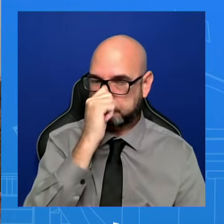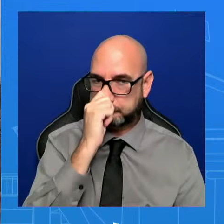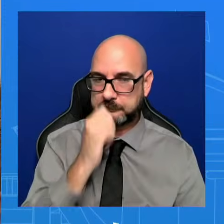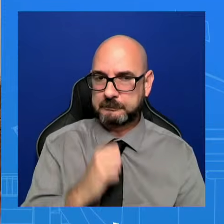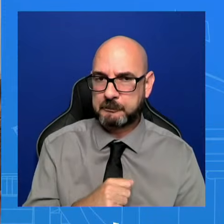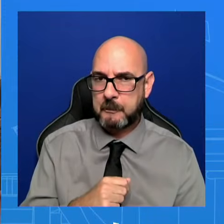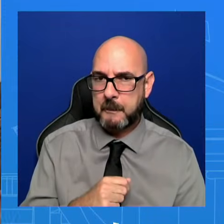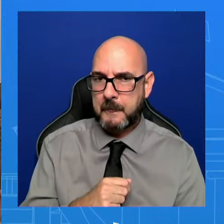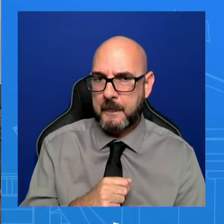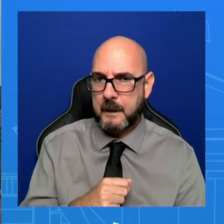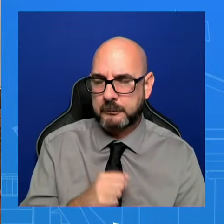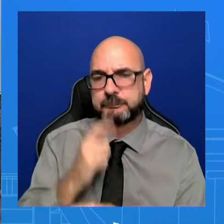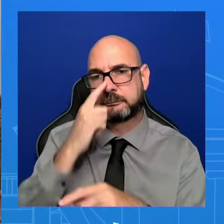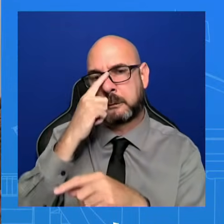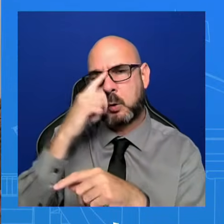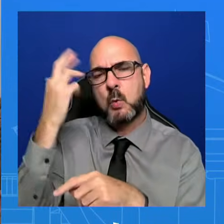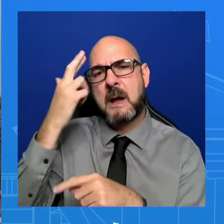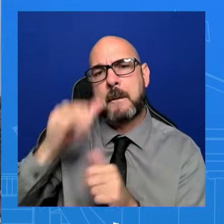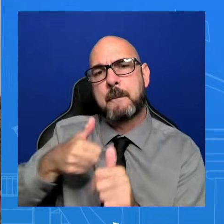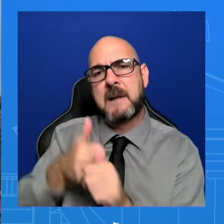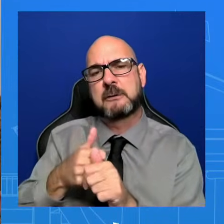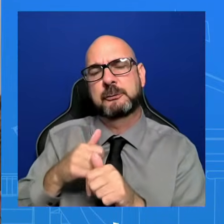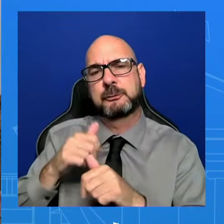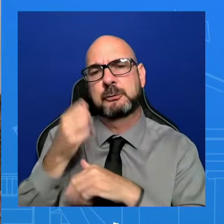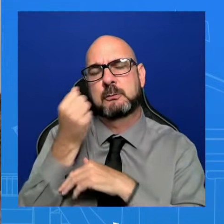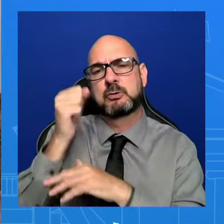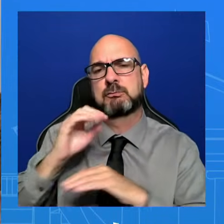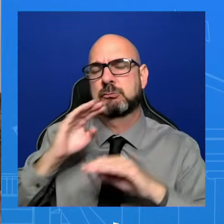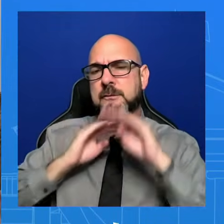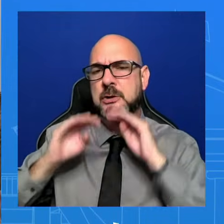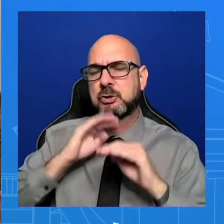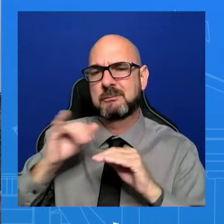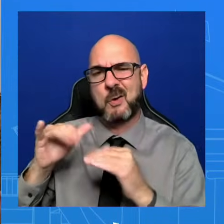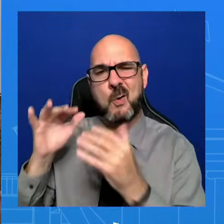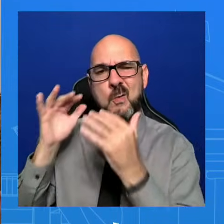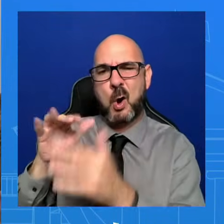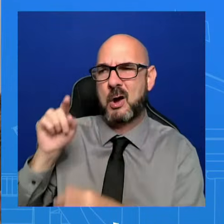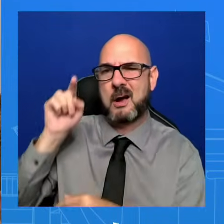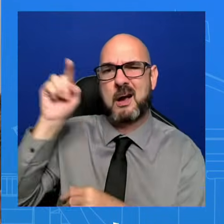The Press: -- with the war in Gaza, the frustration with U.S. support for Israel and this offensive -- does the White House